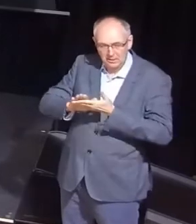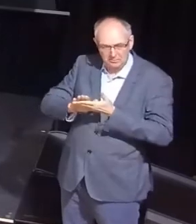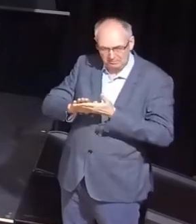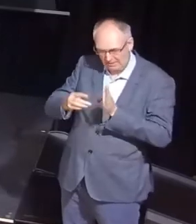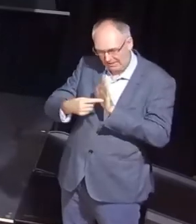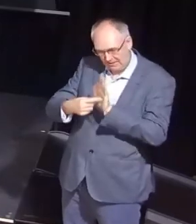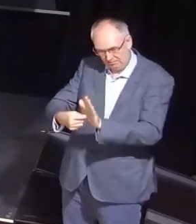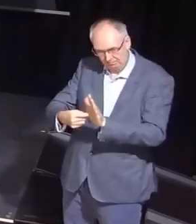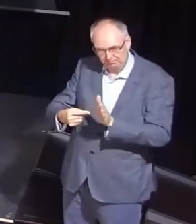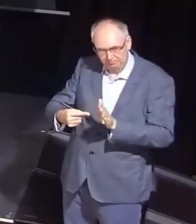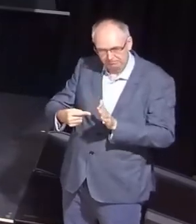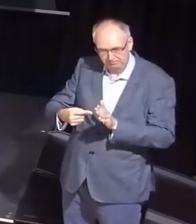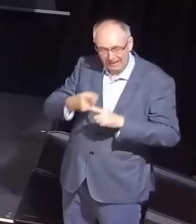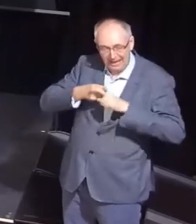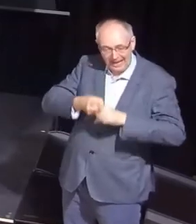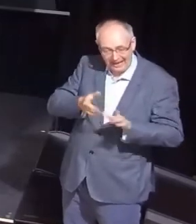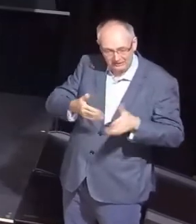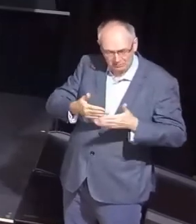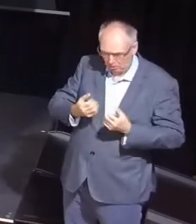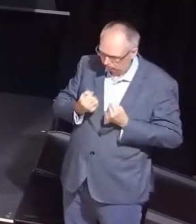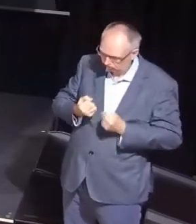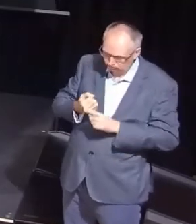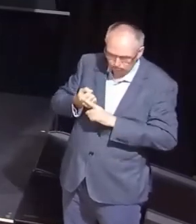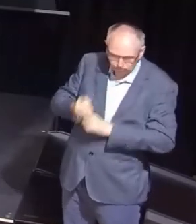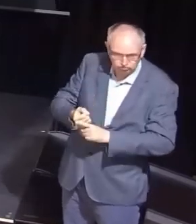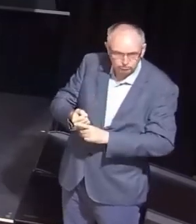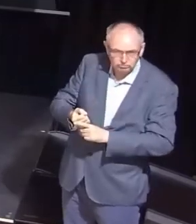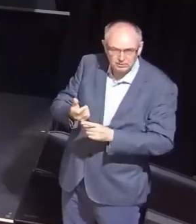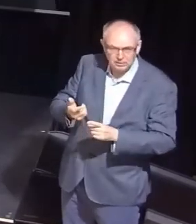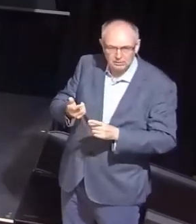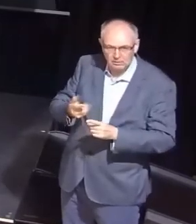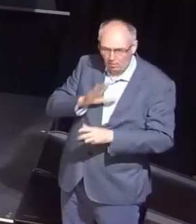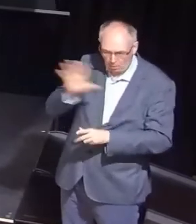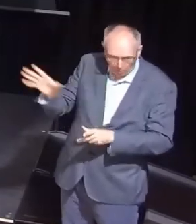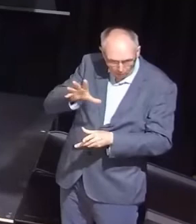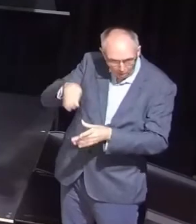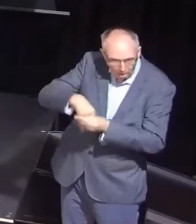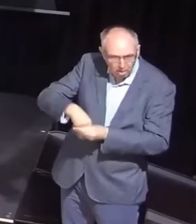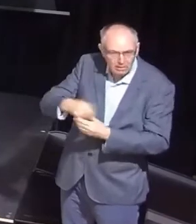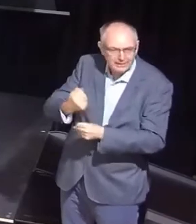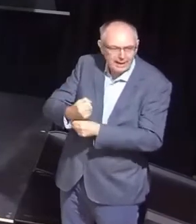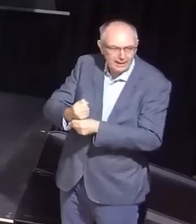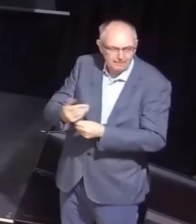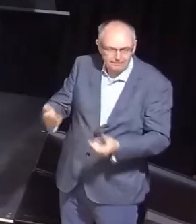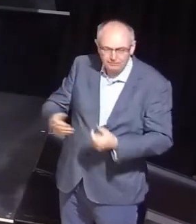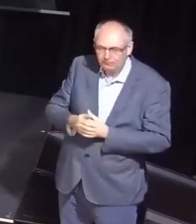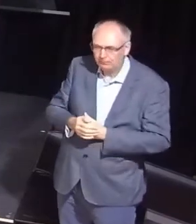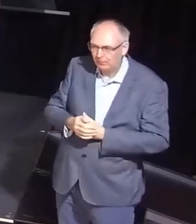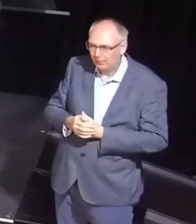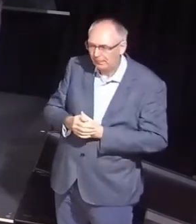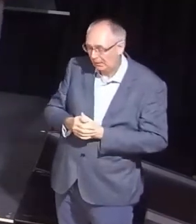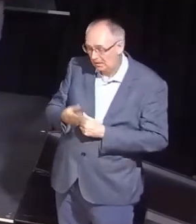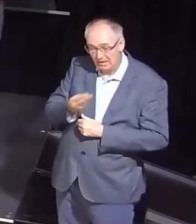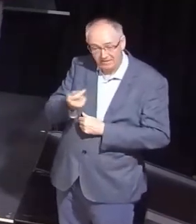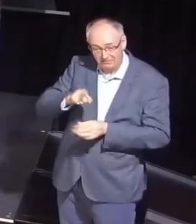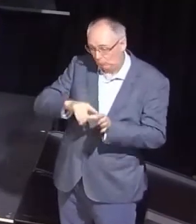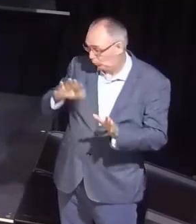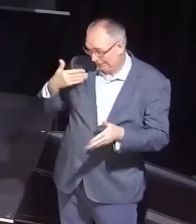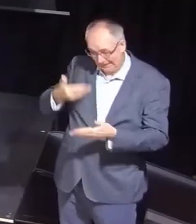in Xbox to gaming for everyone. And in the past few years we've had a number of executives come and close out